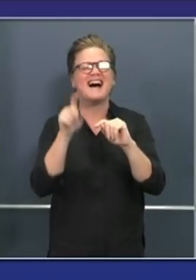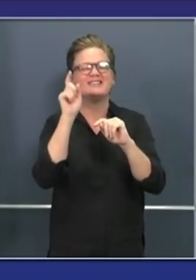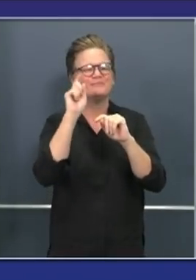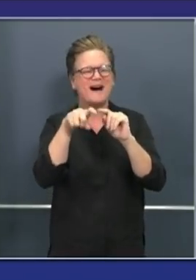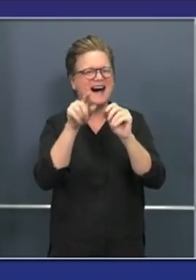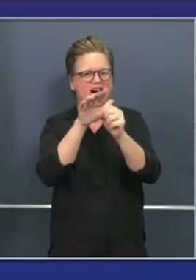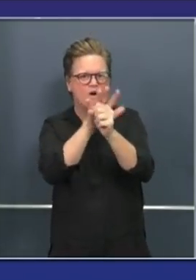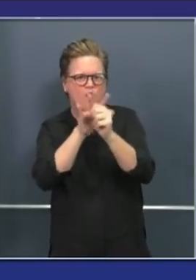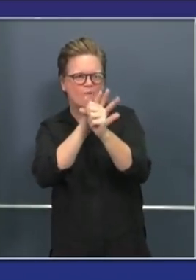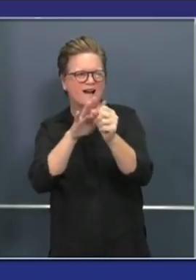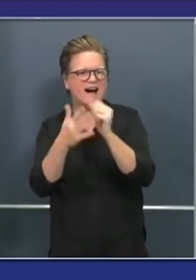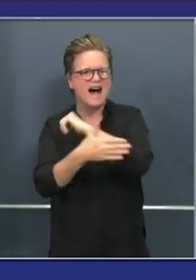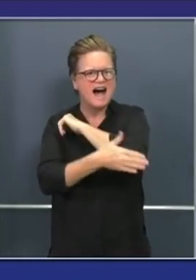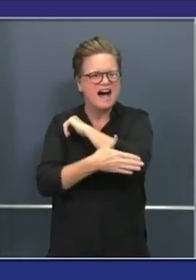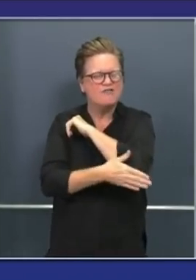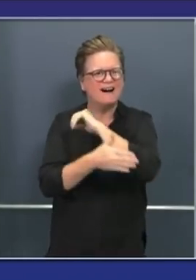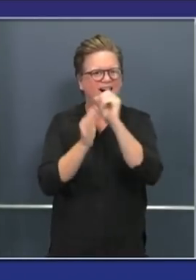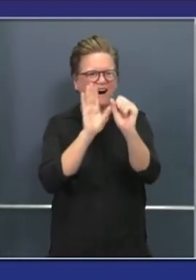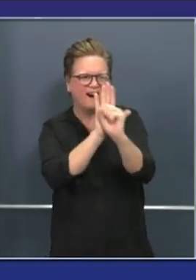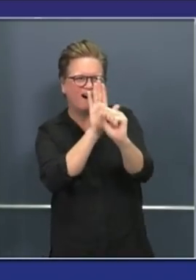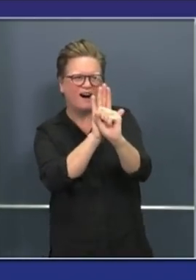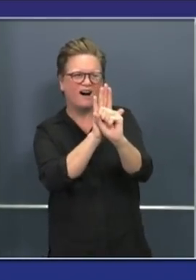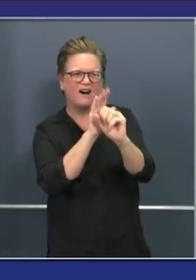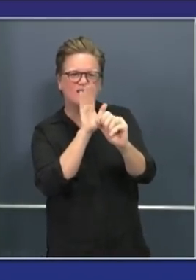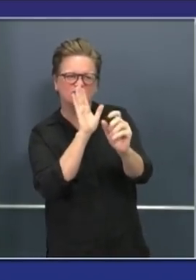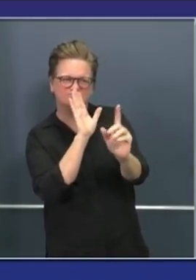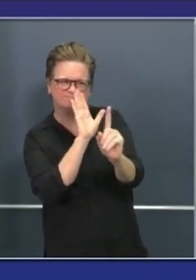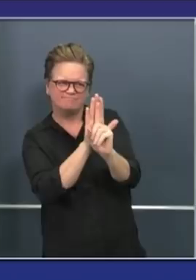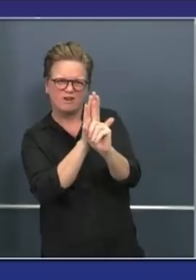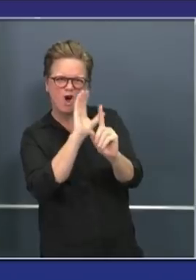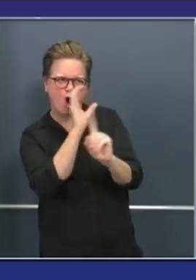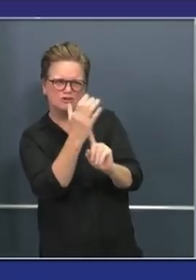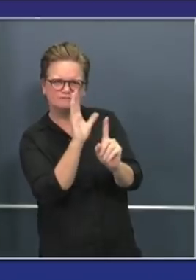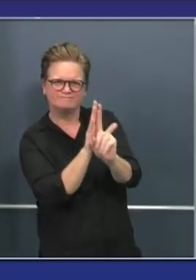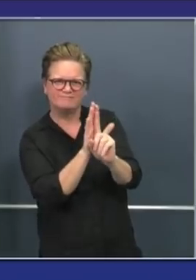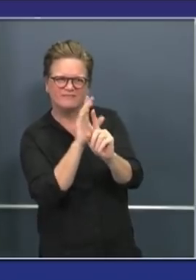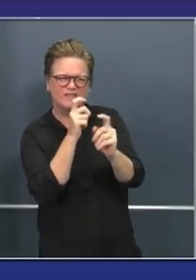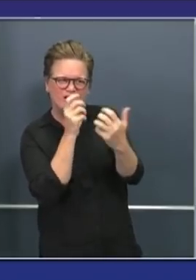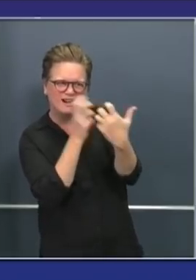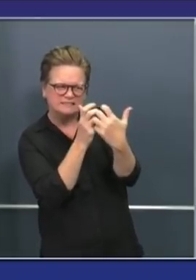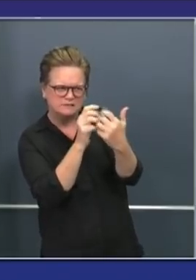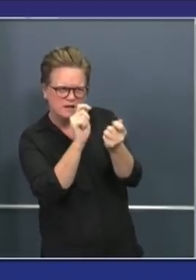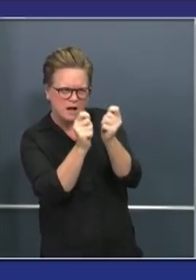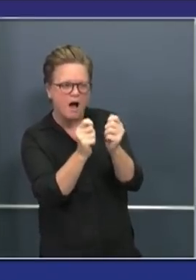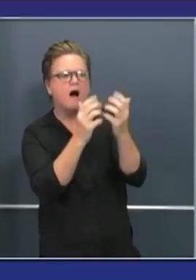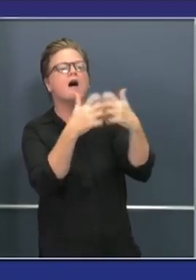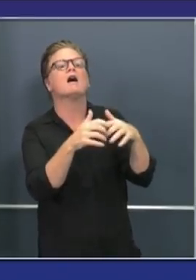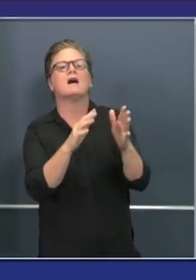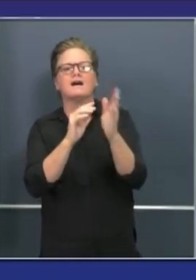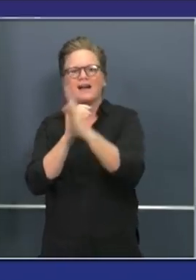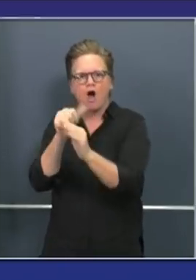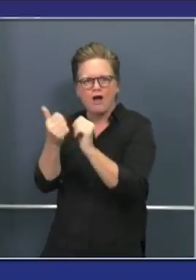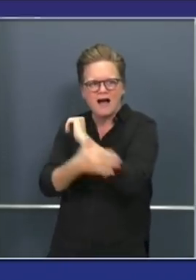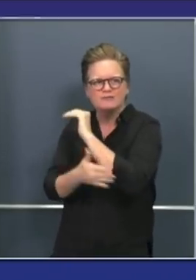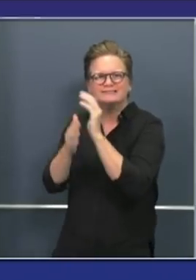FACT THAT LOCALISM ULTIMATELY IS DETERMINATIVE THAT WE RECOGNIZE LOCAL CONDITIONS ARE DISTINCT AND UNIQUE FROM ONE